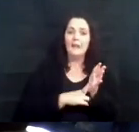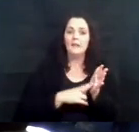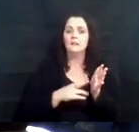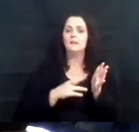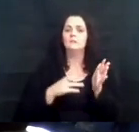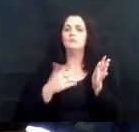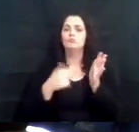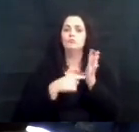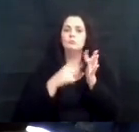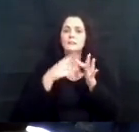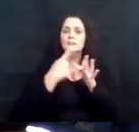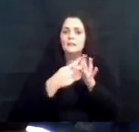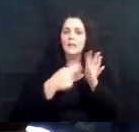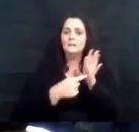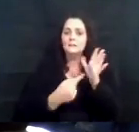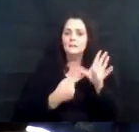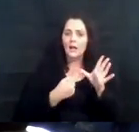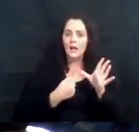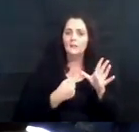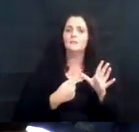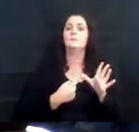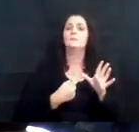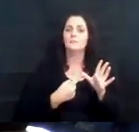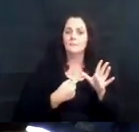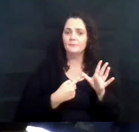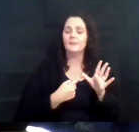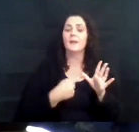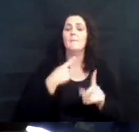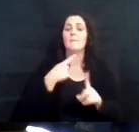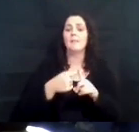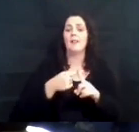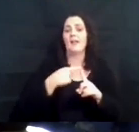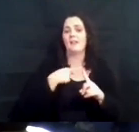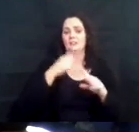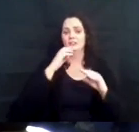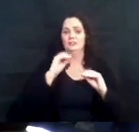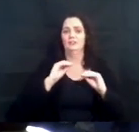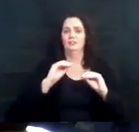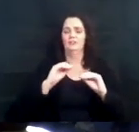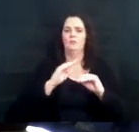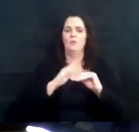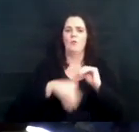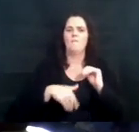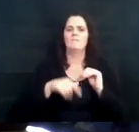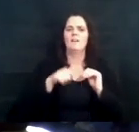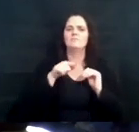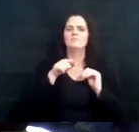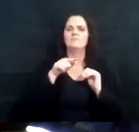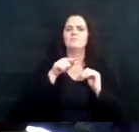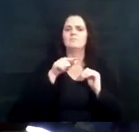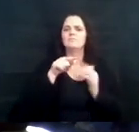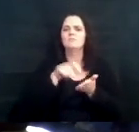I will be showing you a technique of erasure and so if you have your good soft pencils and for those of you who were